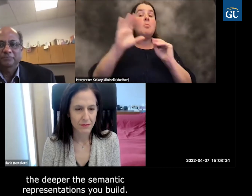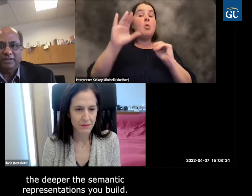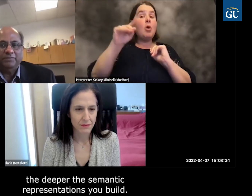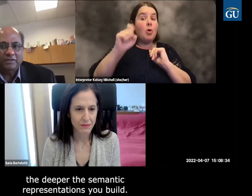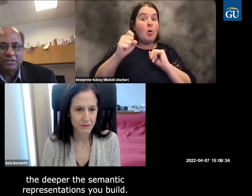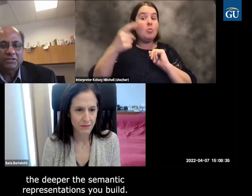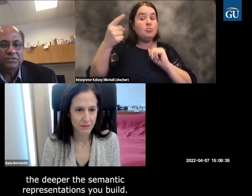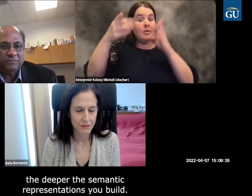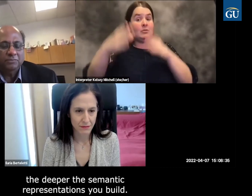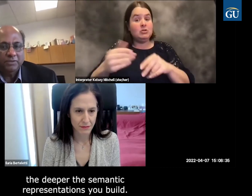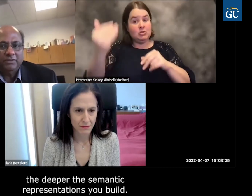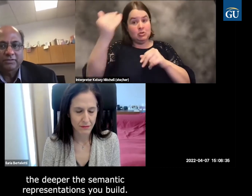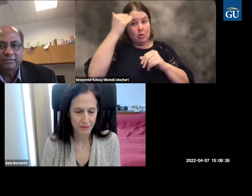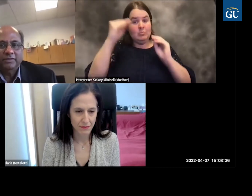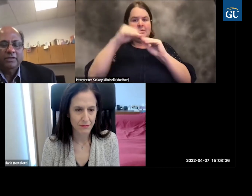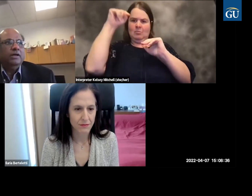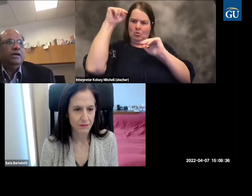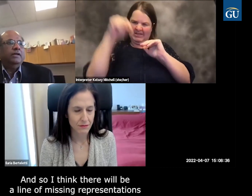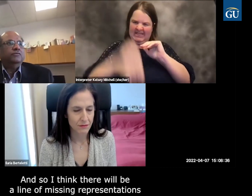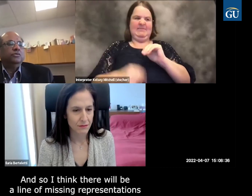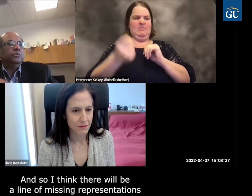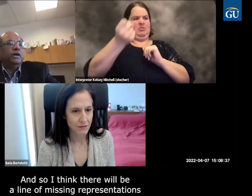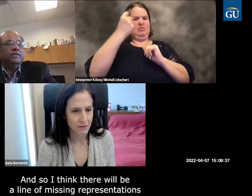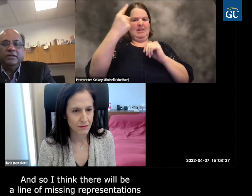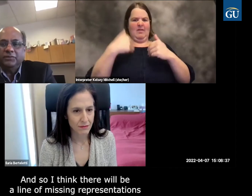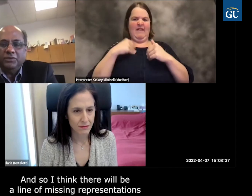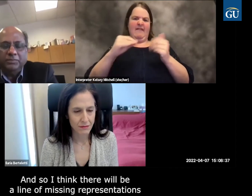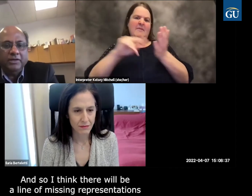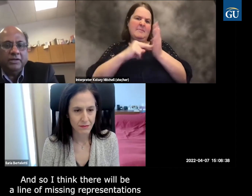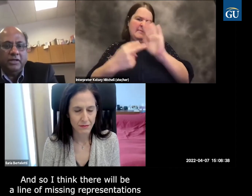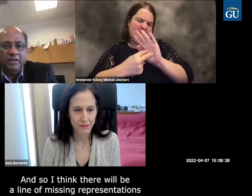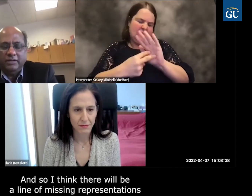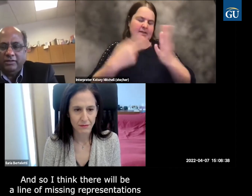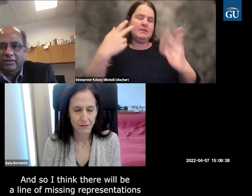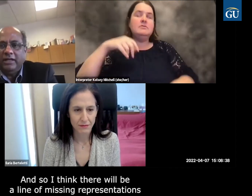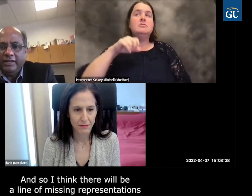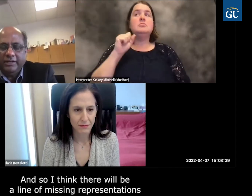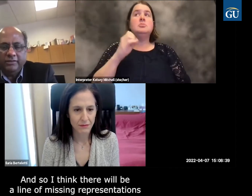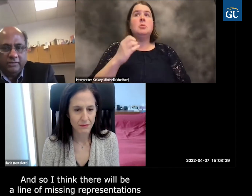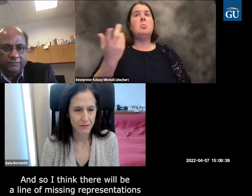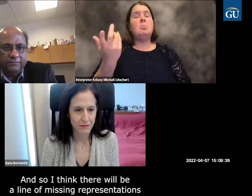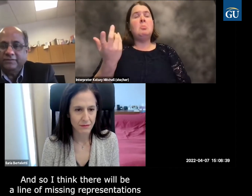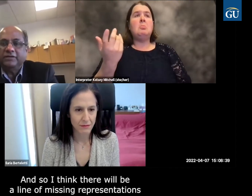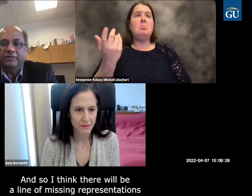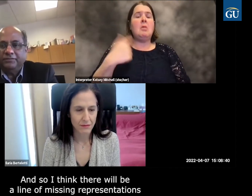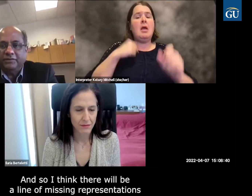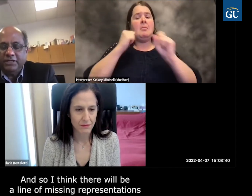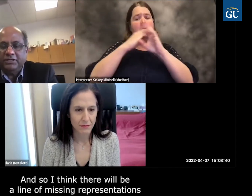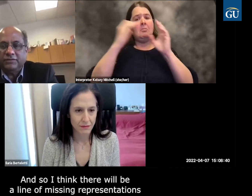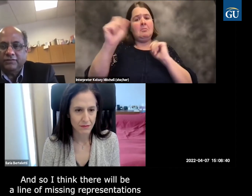representations you build and so i think there will be a